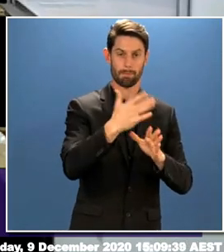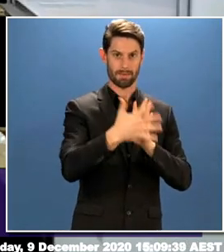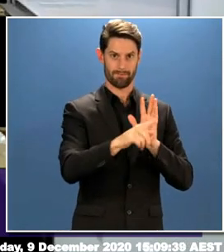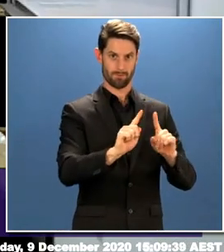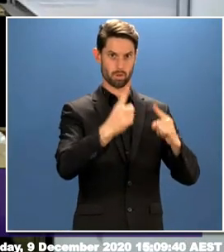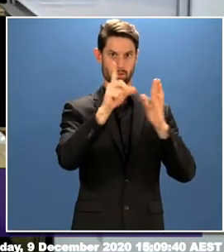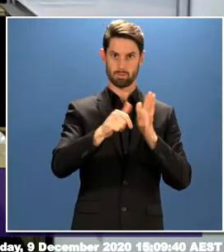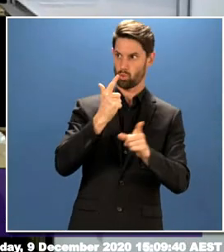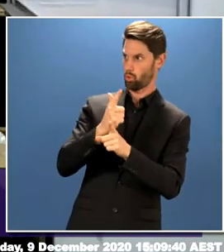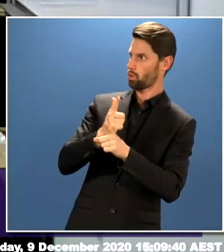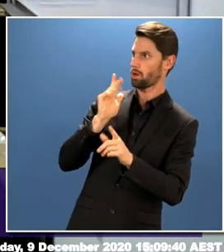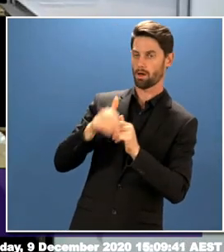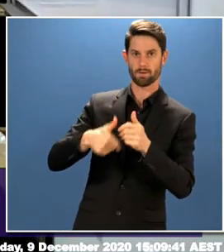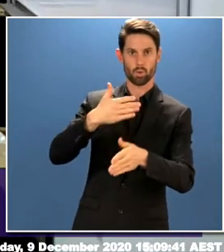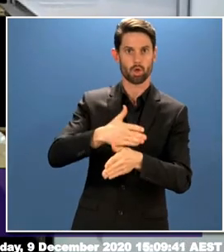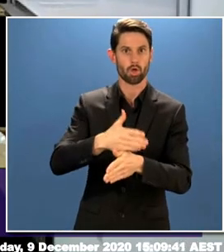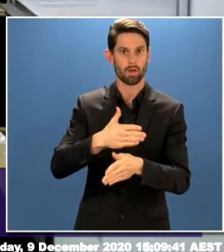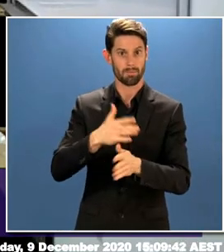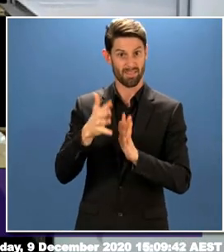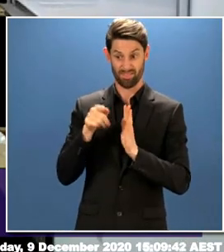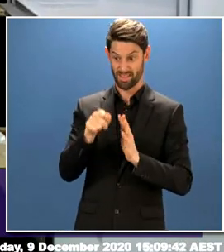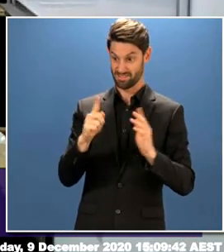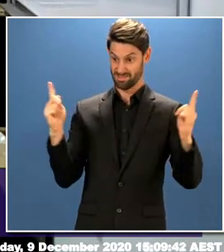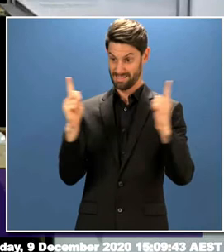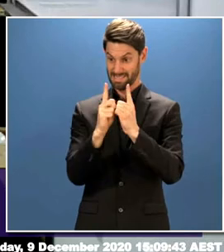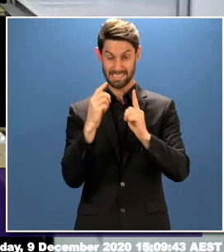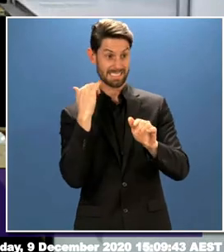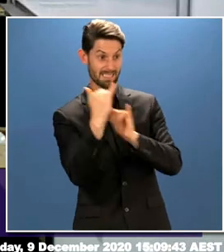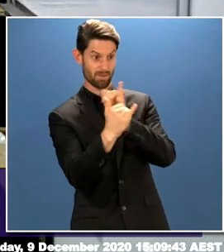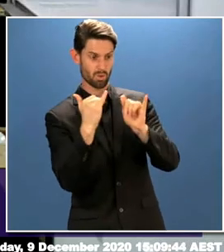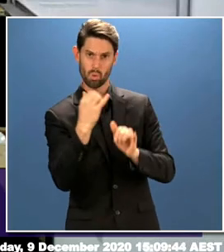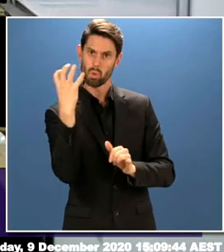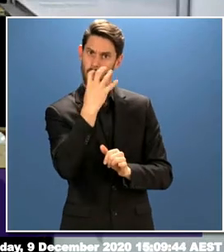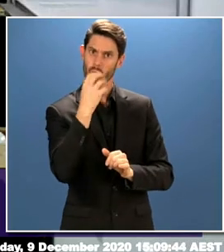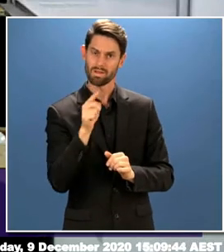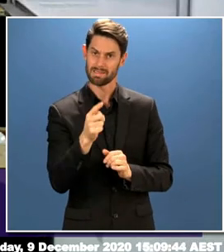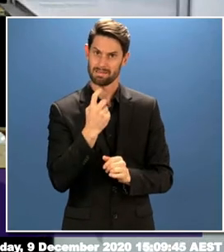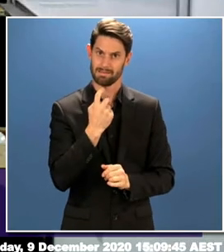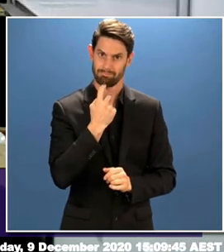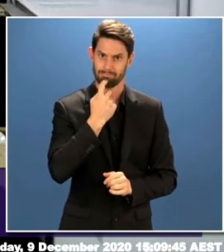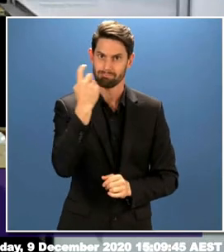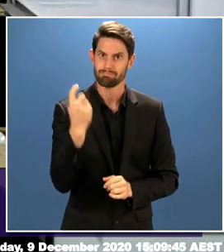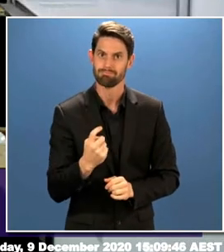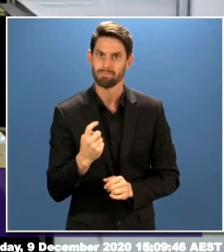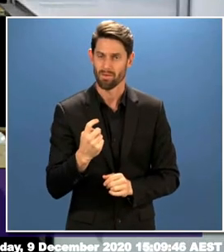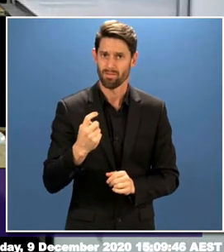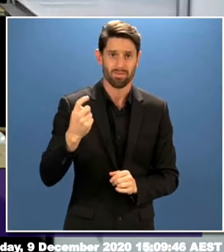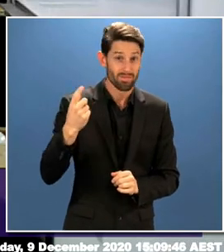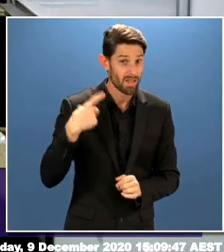So if you're, yes. So if this is your reality, so it's a really complex stuff. And this is why, you know, there is so much research